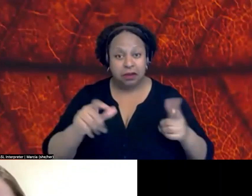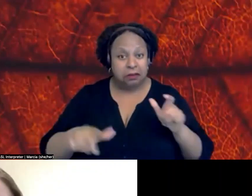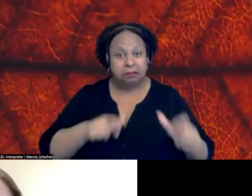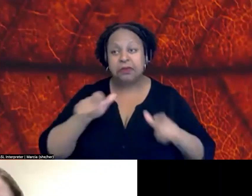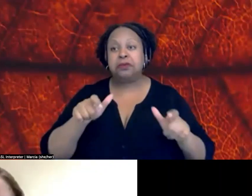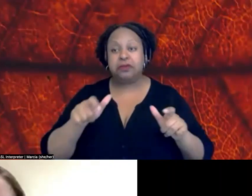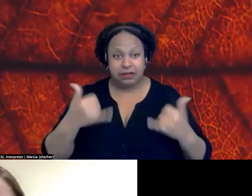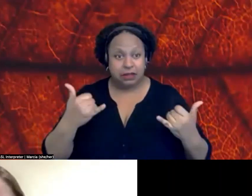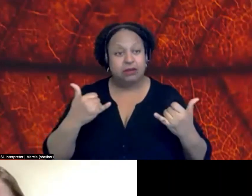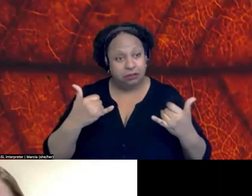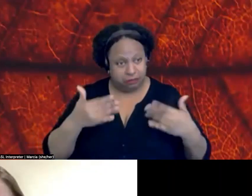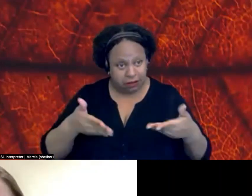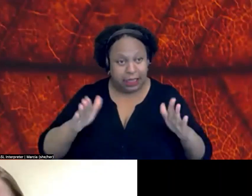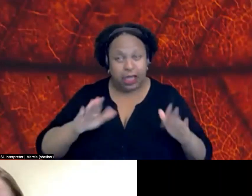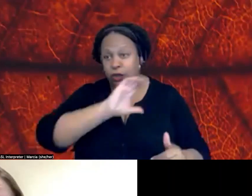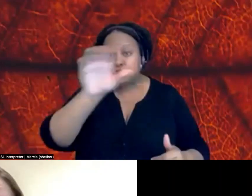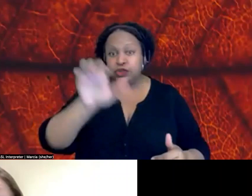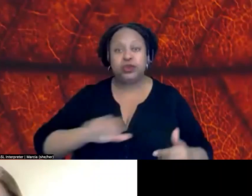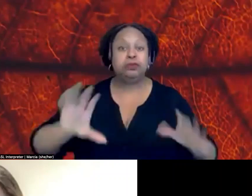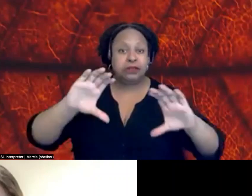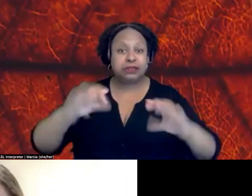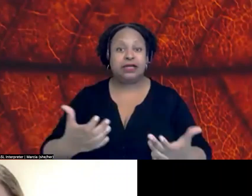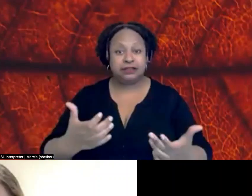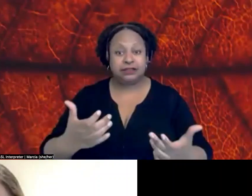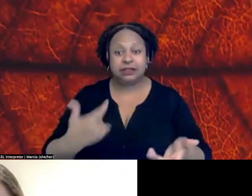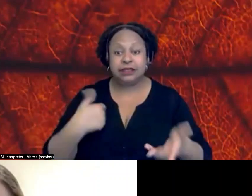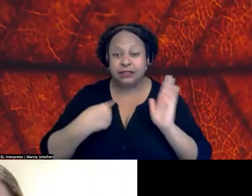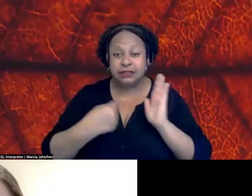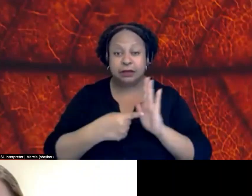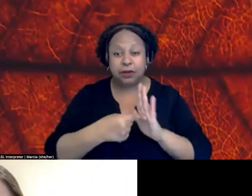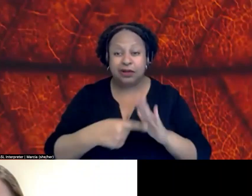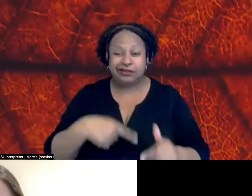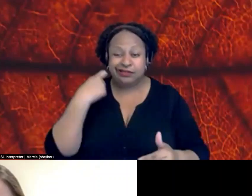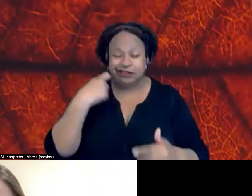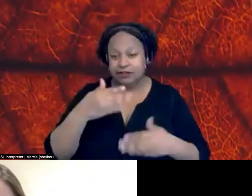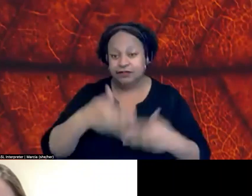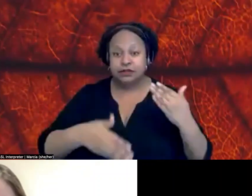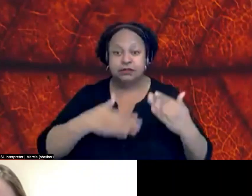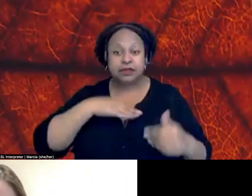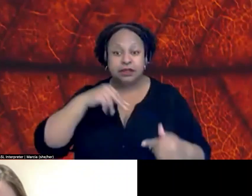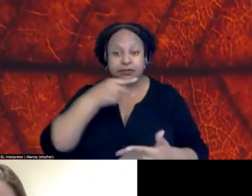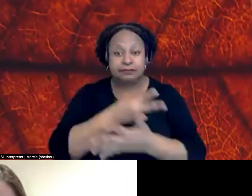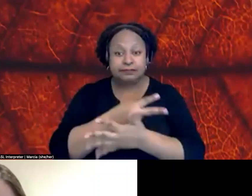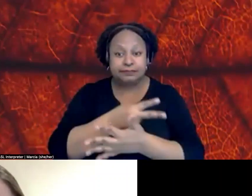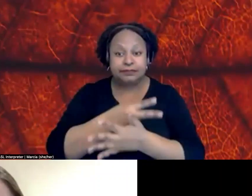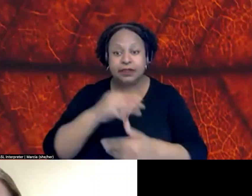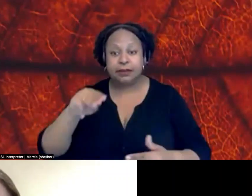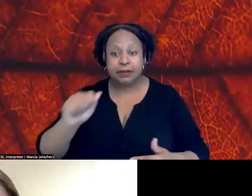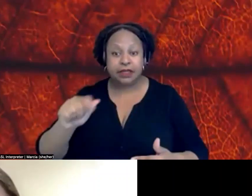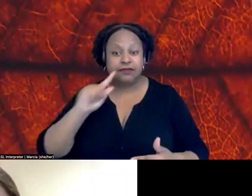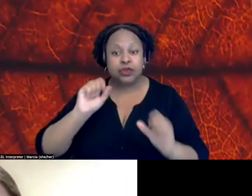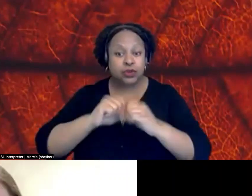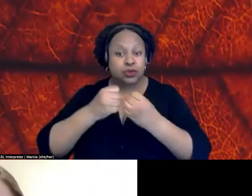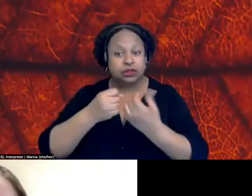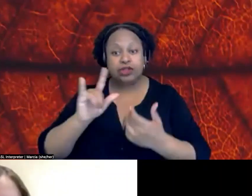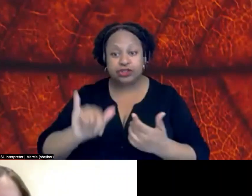For example I have just recently finished my MA in Sociology Research and Practice at